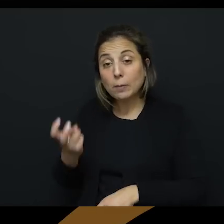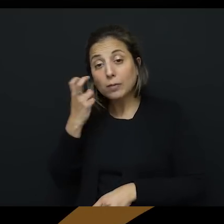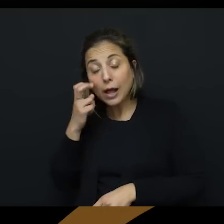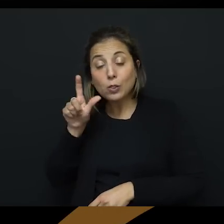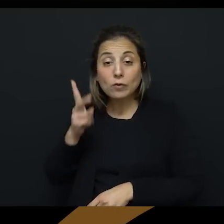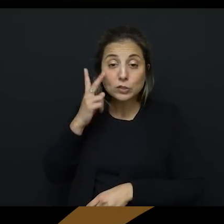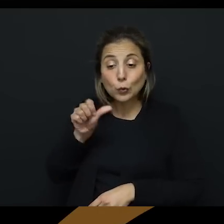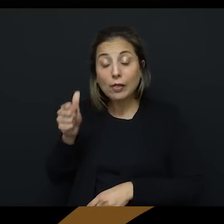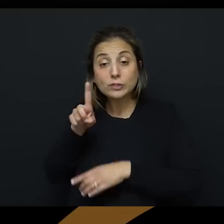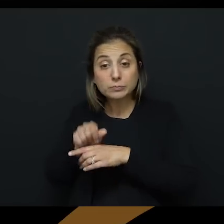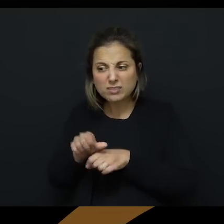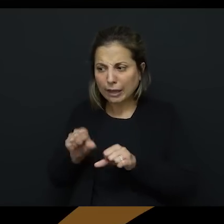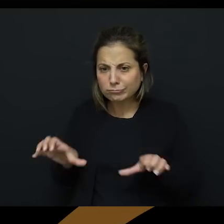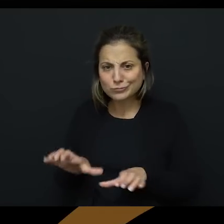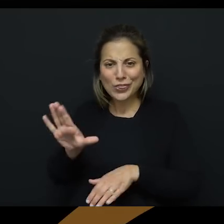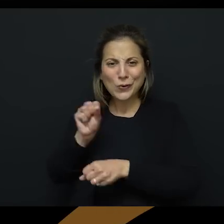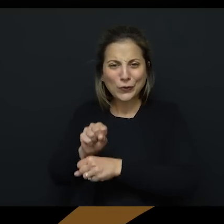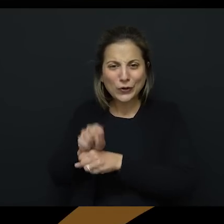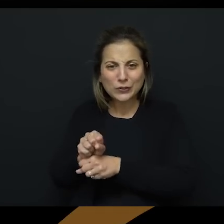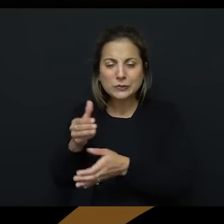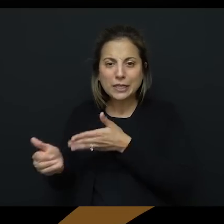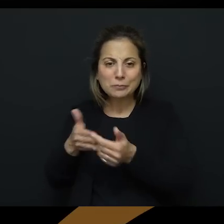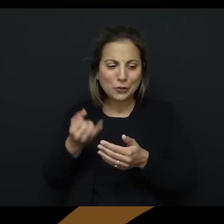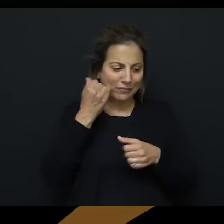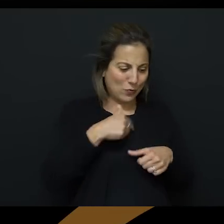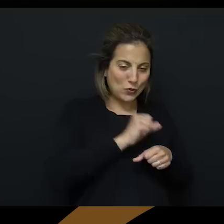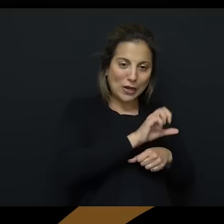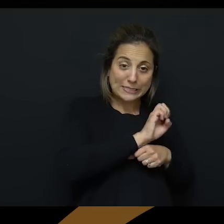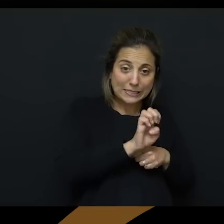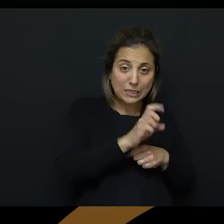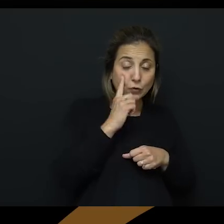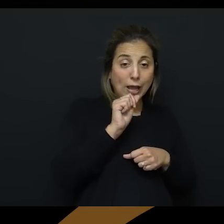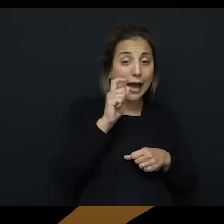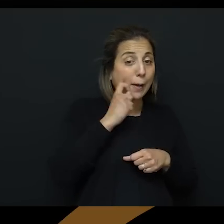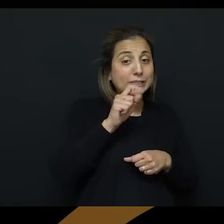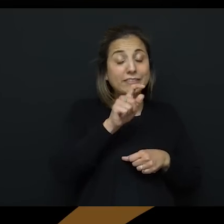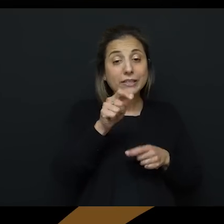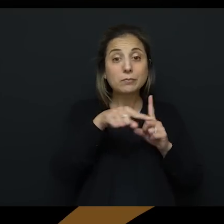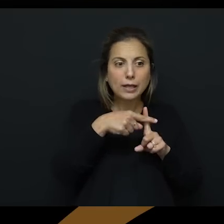Whether I was working on “See” for Apple TV Plus creating accessibility for 35 actors